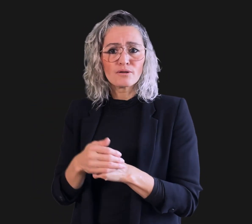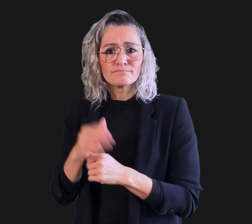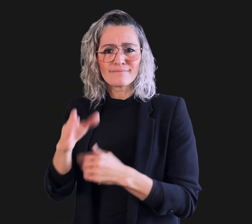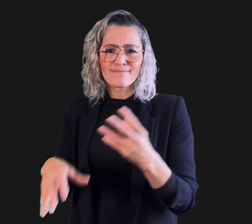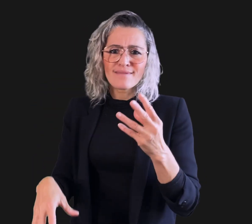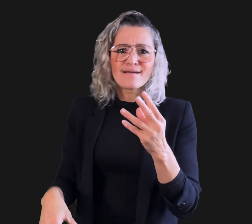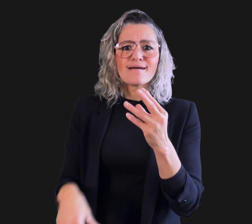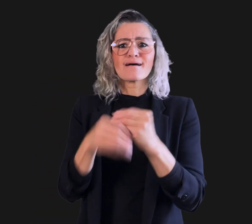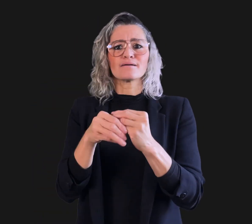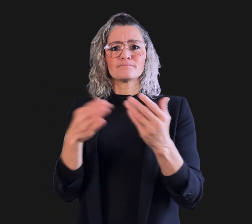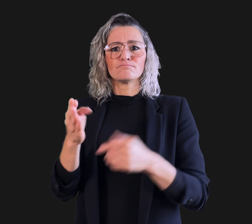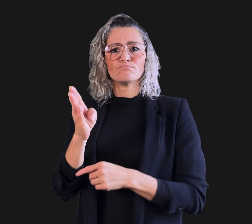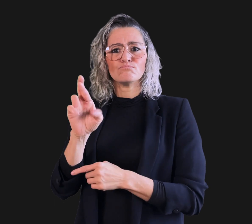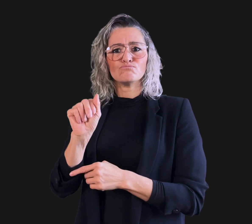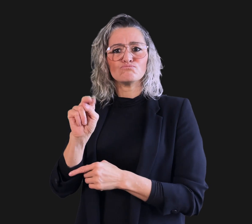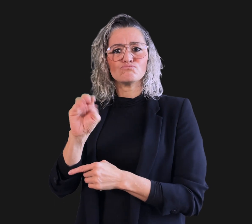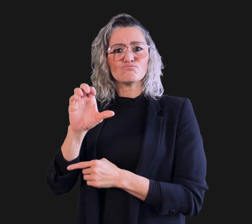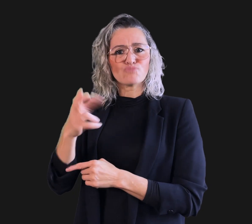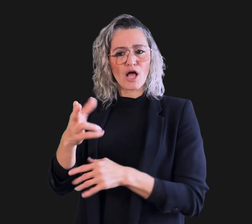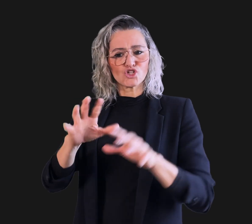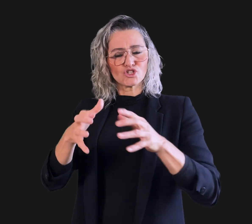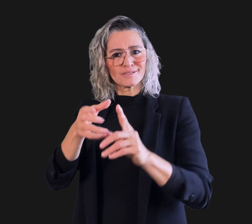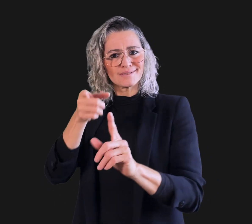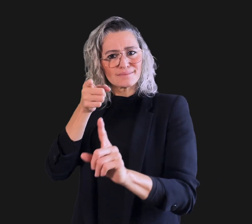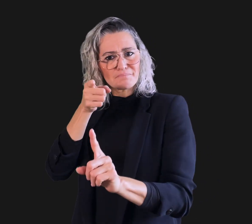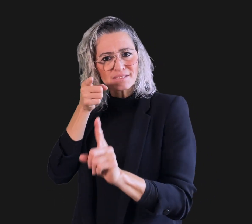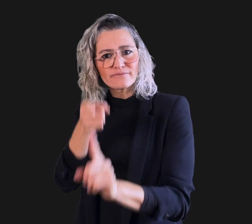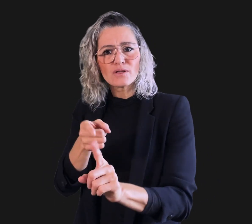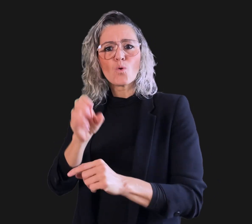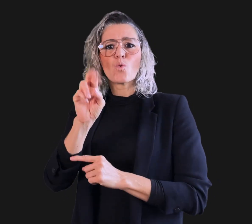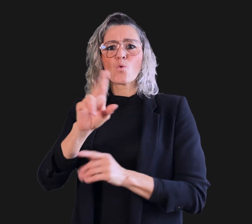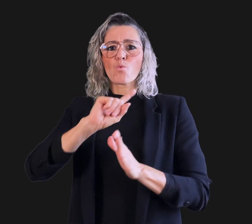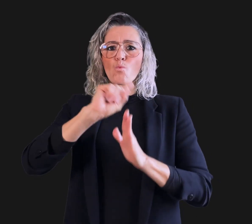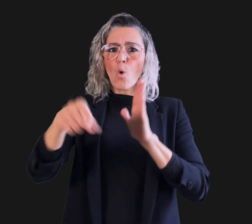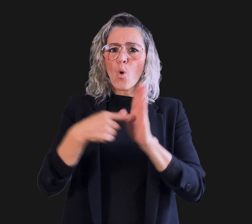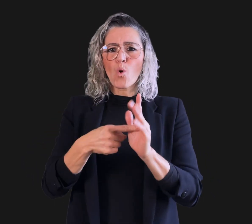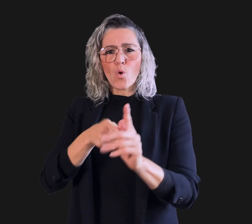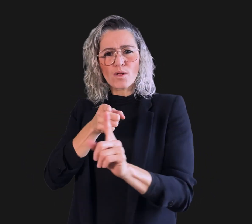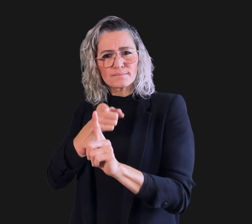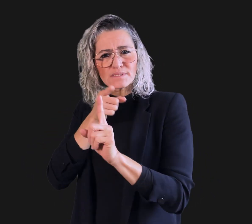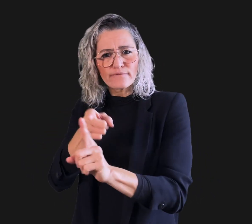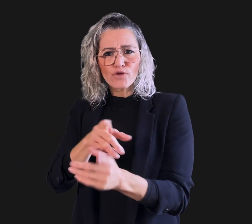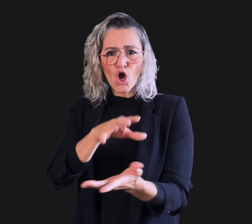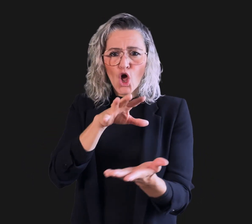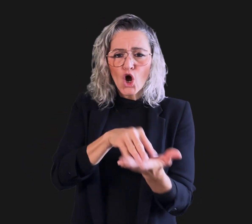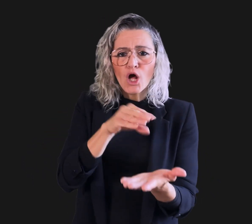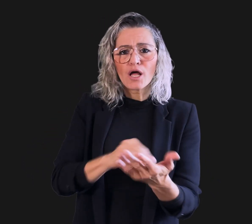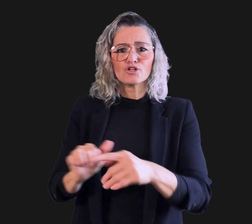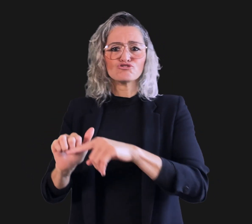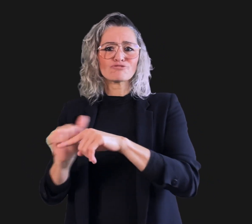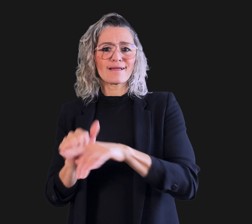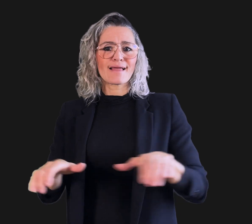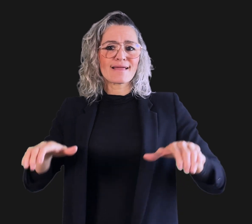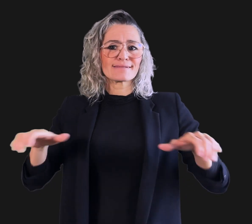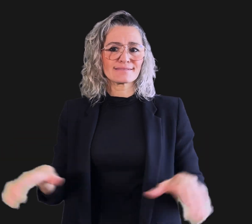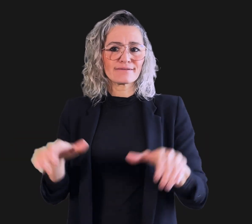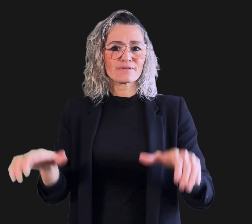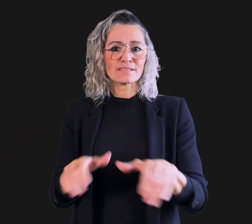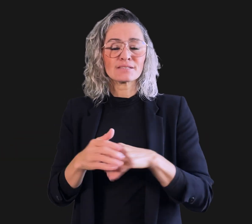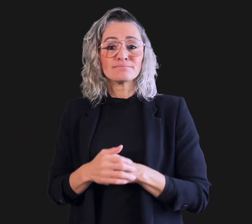by adding branch-specific or role-specific learning and training activities.